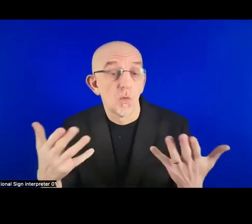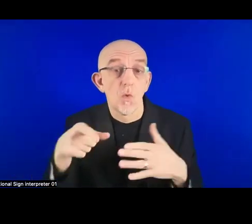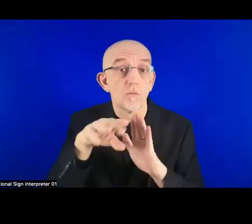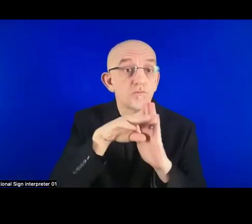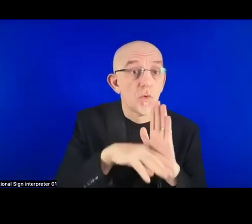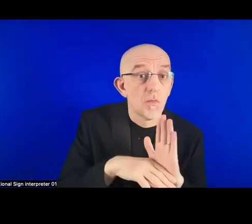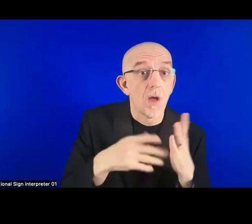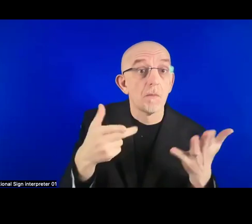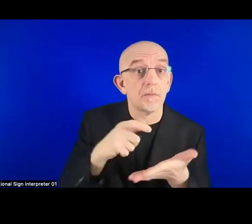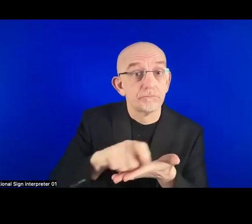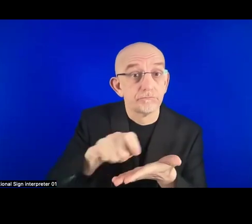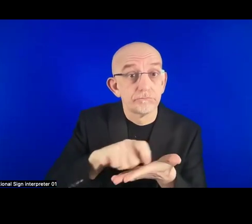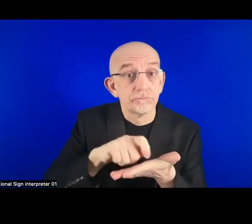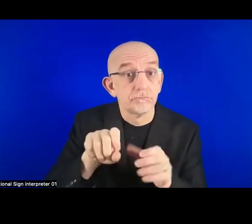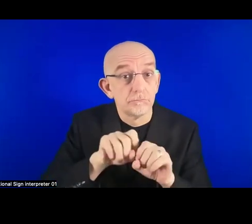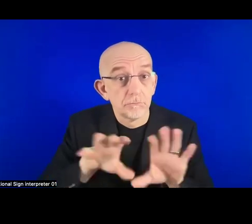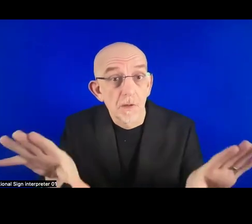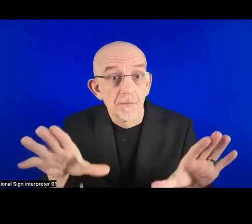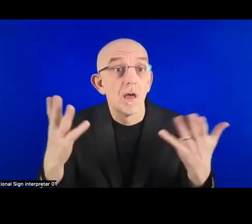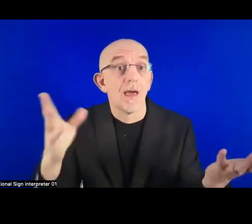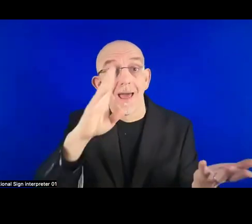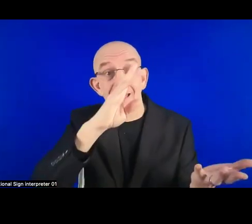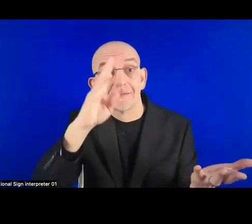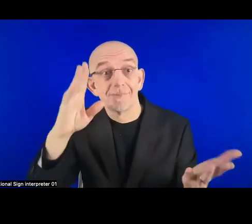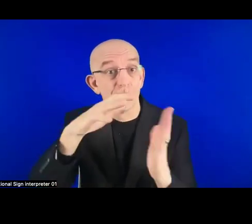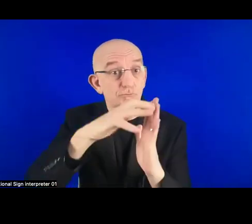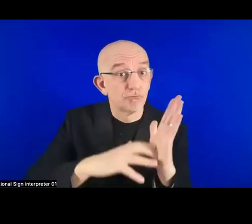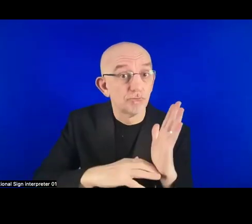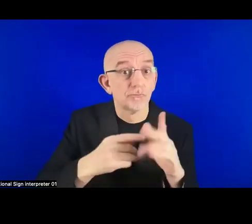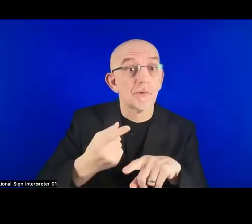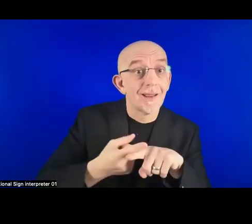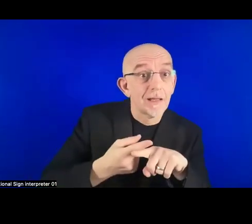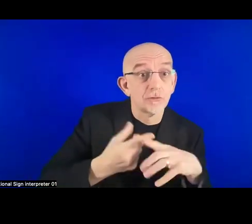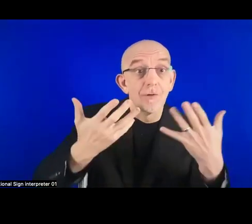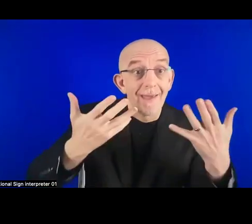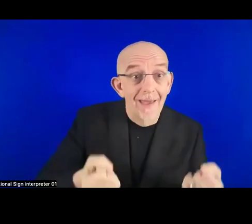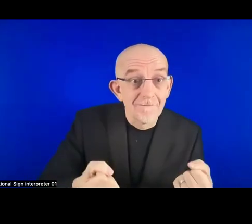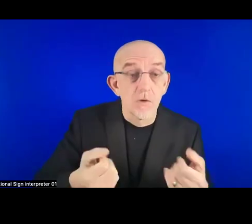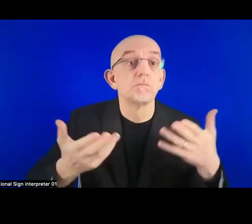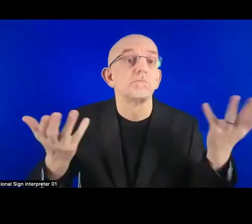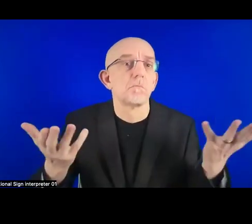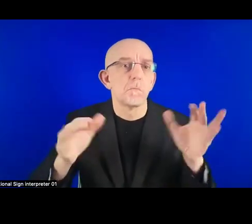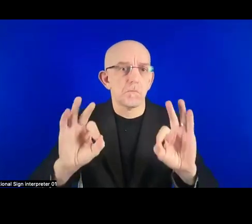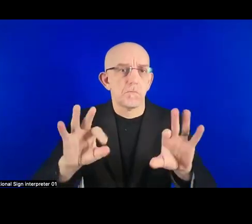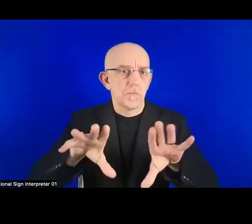proficiency criteria. I think it's important for everyone to have that information.